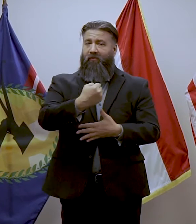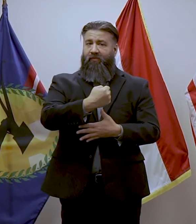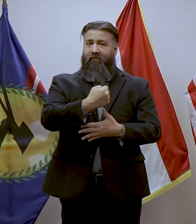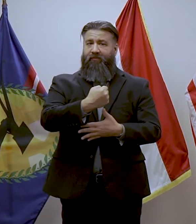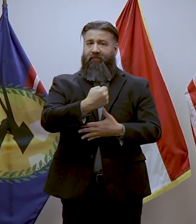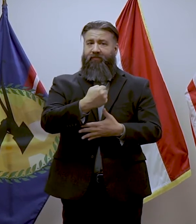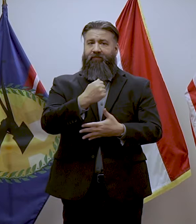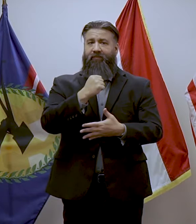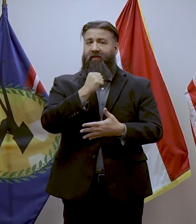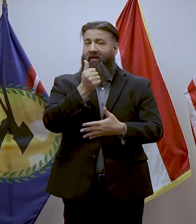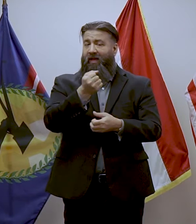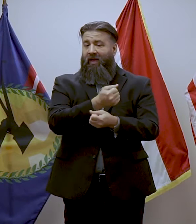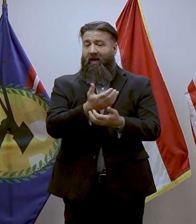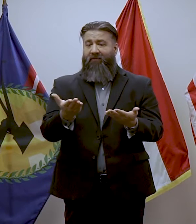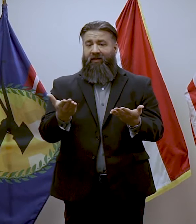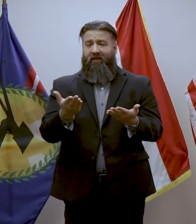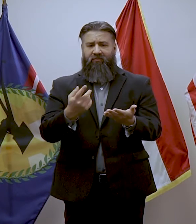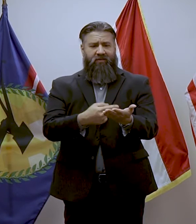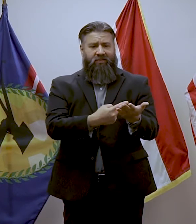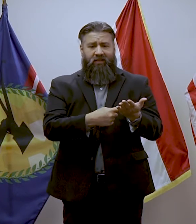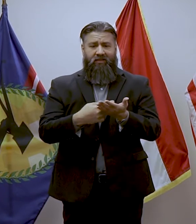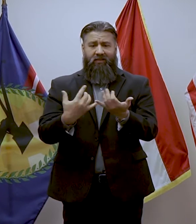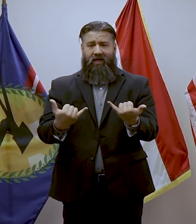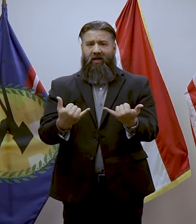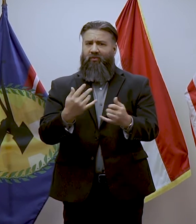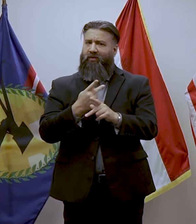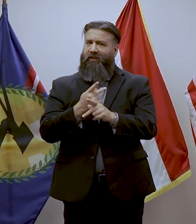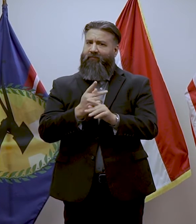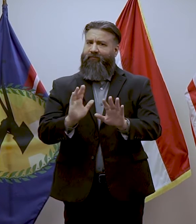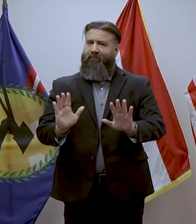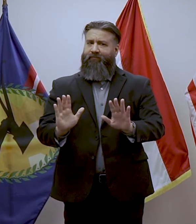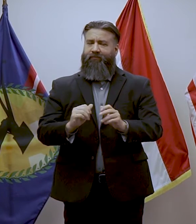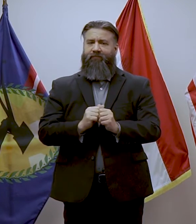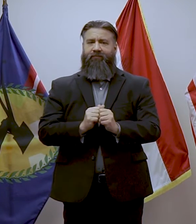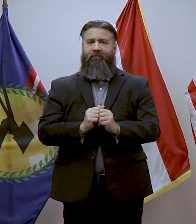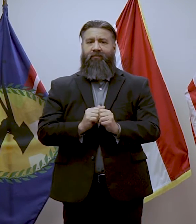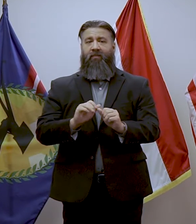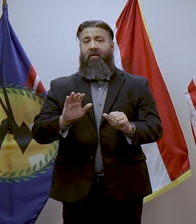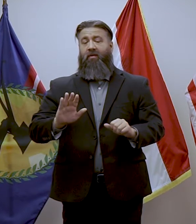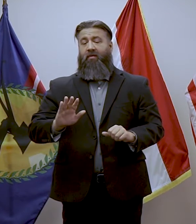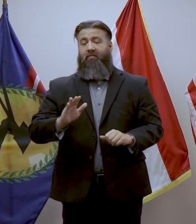currently on the table will stay on the table. My administration will work with the council members